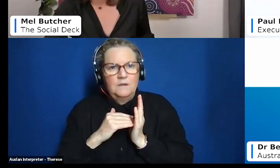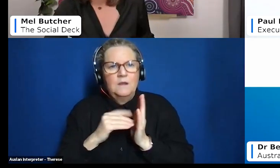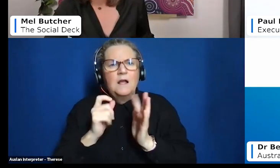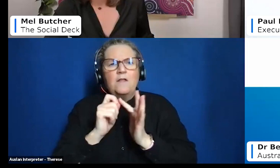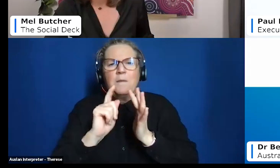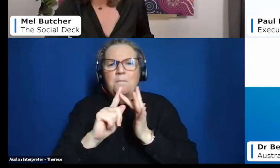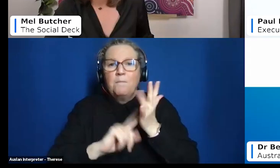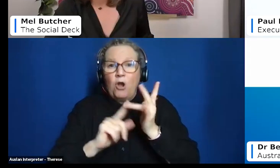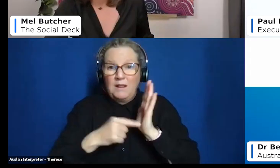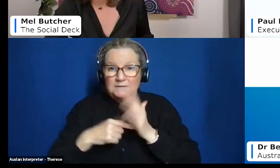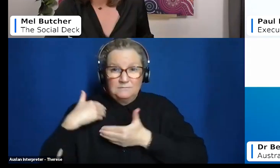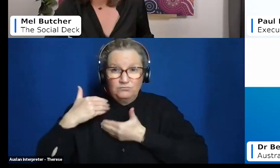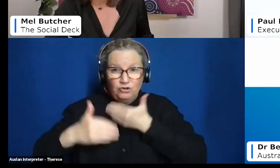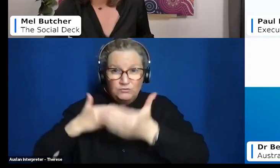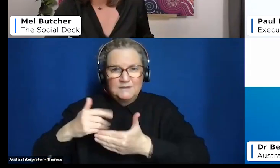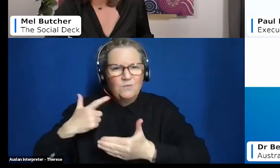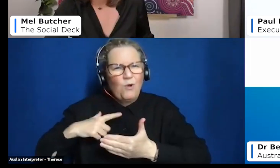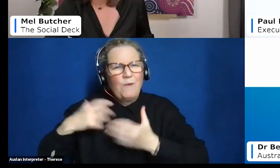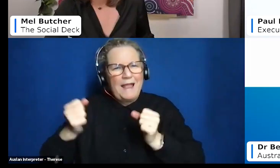and this is why there was a pilot process that there would be a need